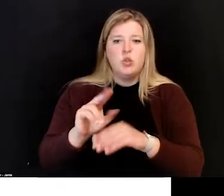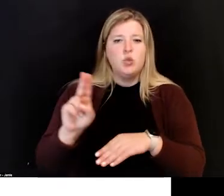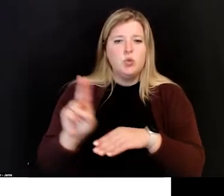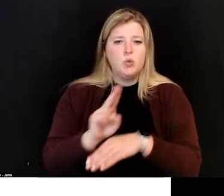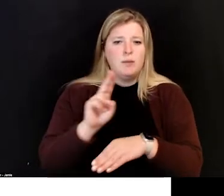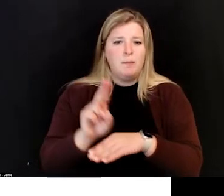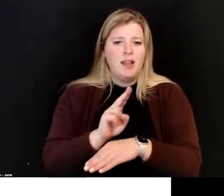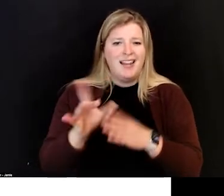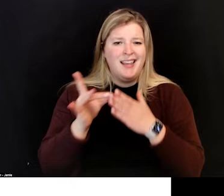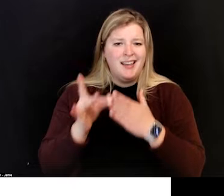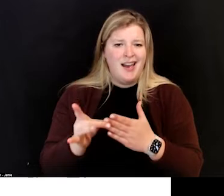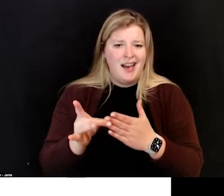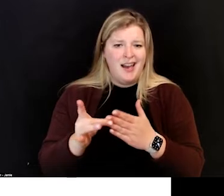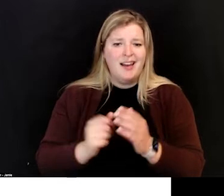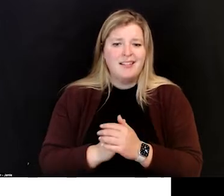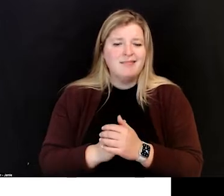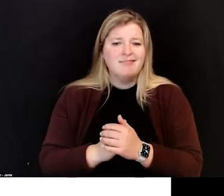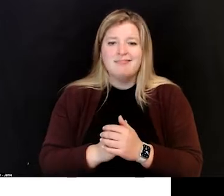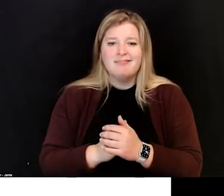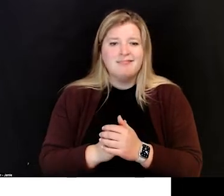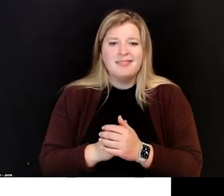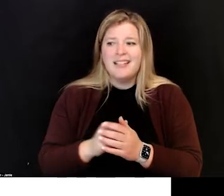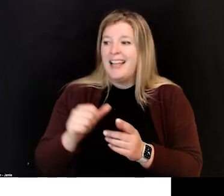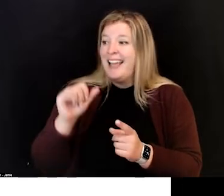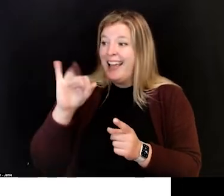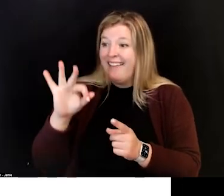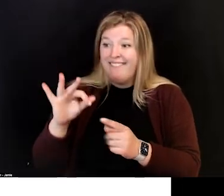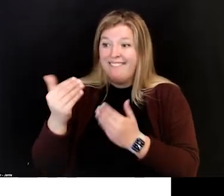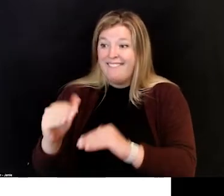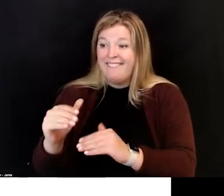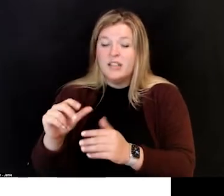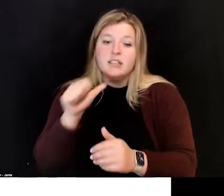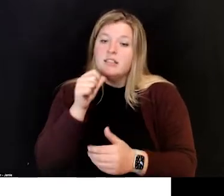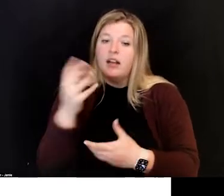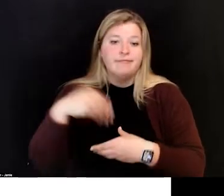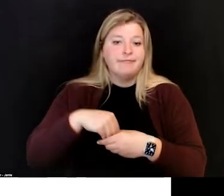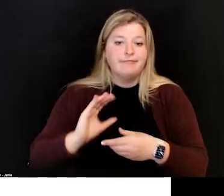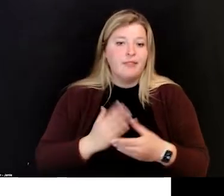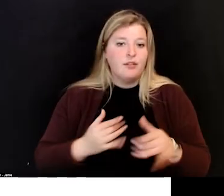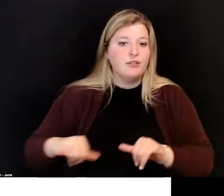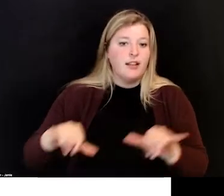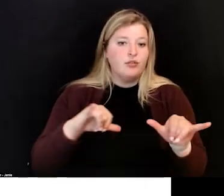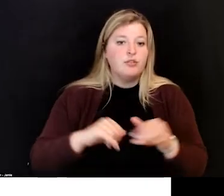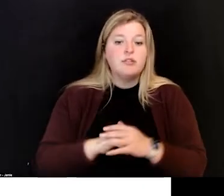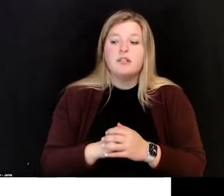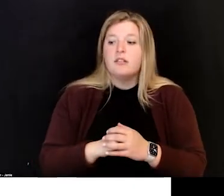it typically doesn't end up in our standards. We end up, in many ways, with this limitation